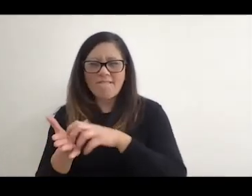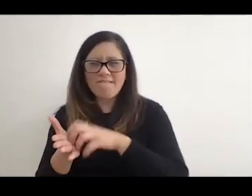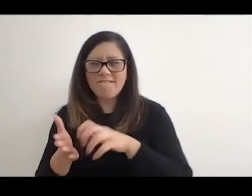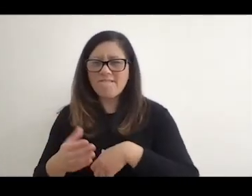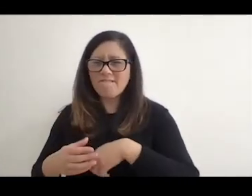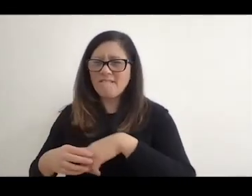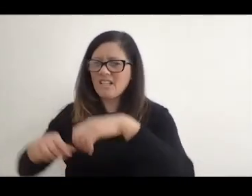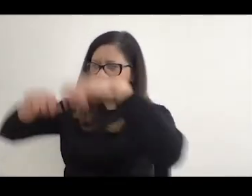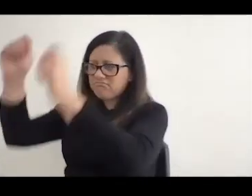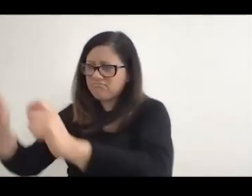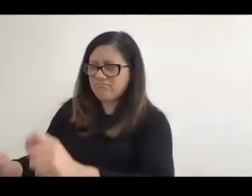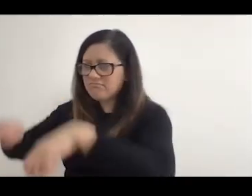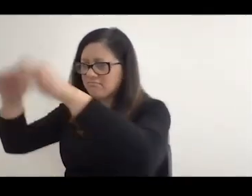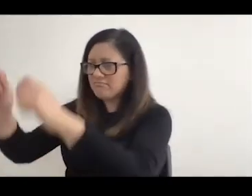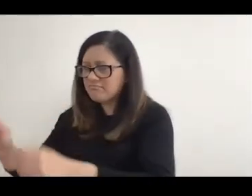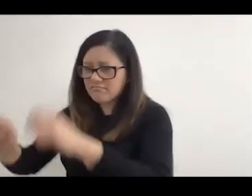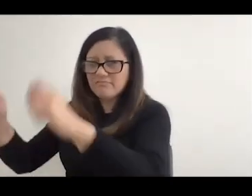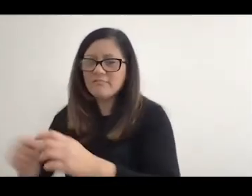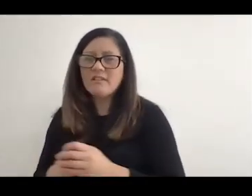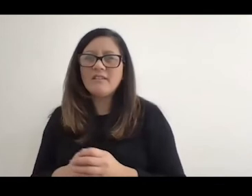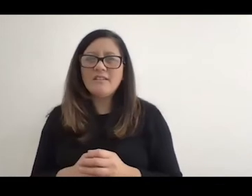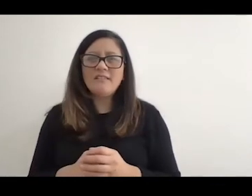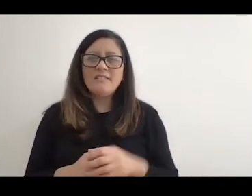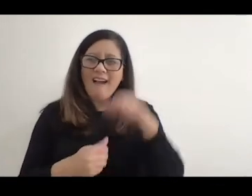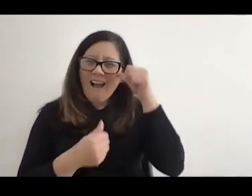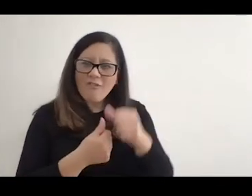someone that was in the show. She said it takes so long and I feel